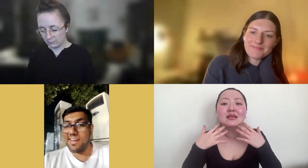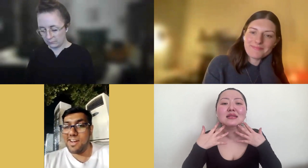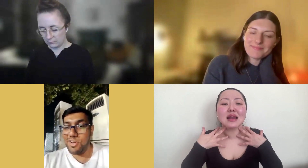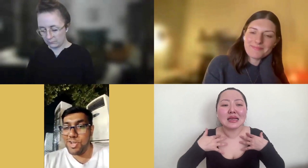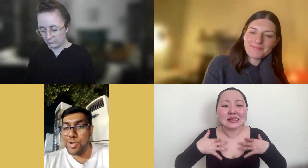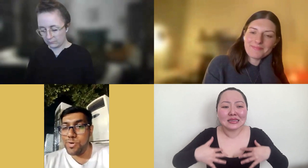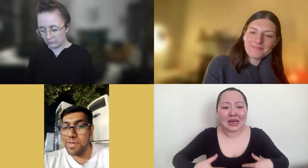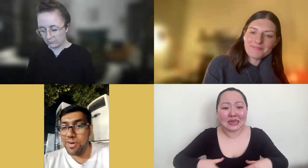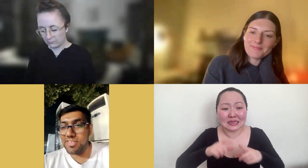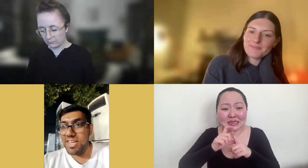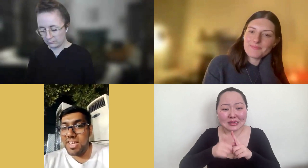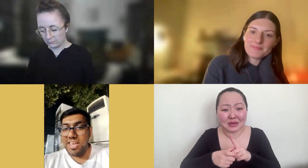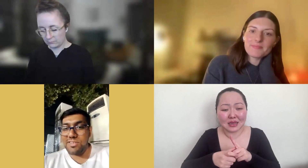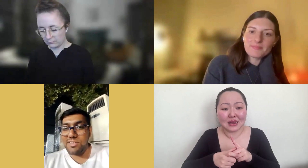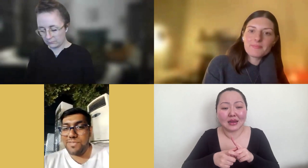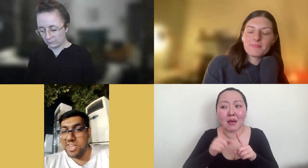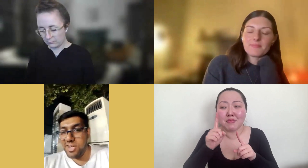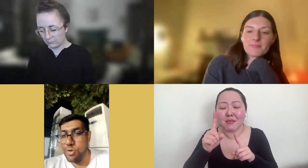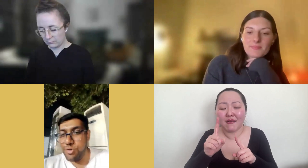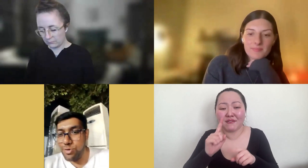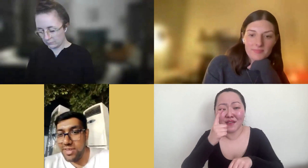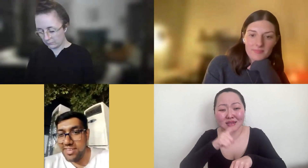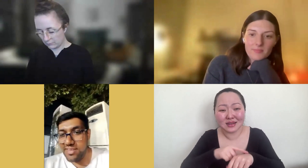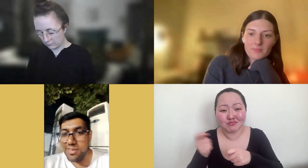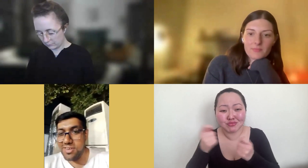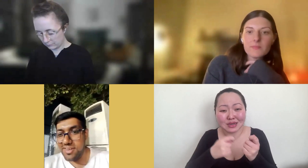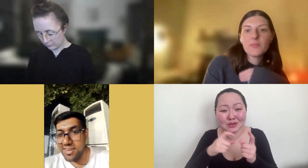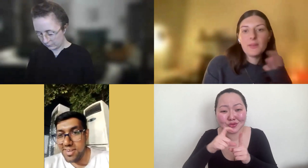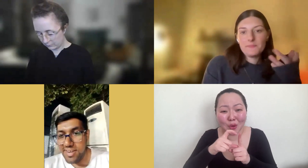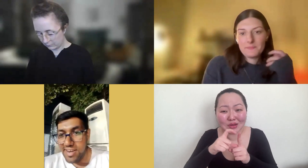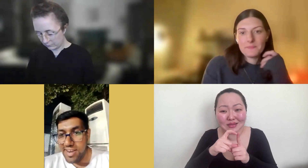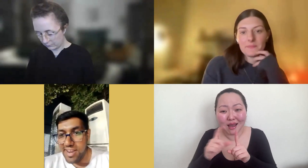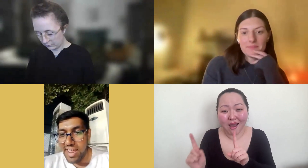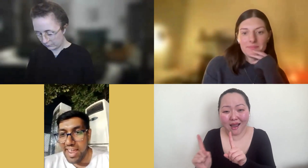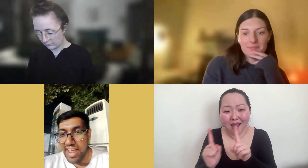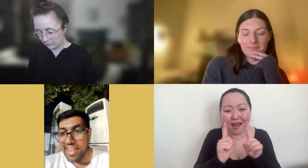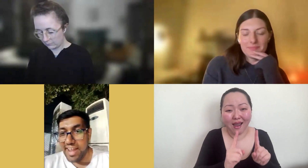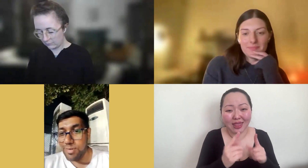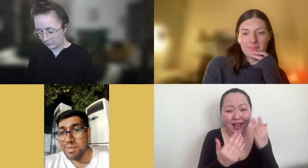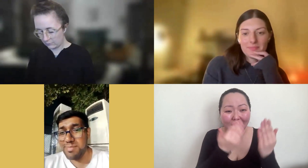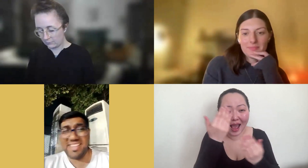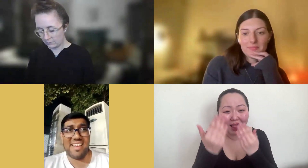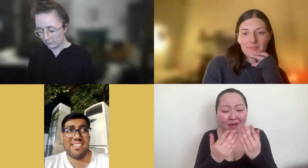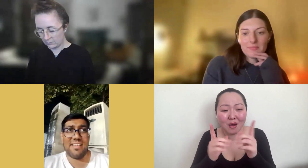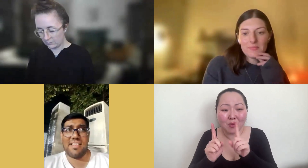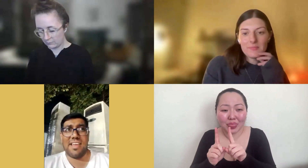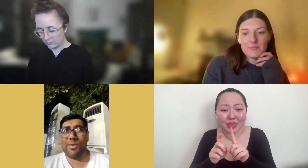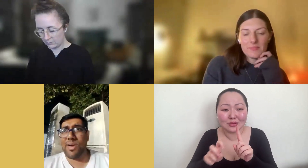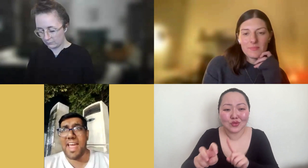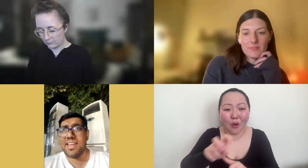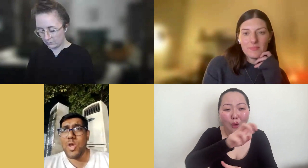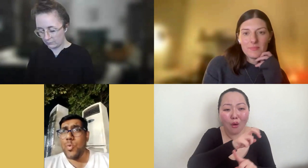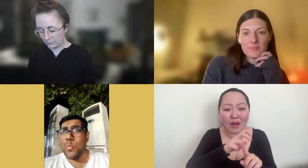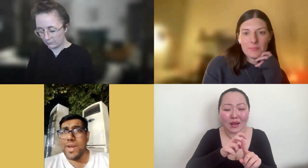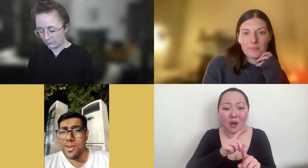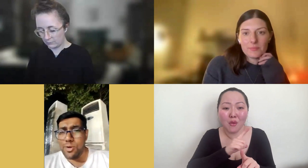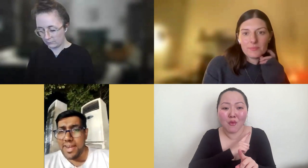take her around on a tour because his wheelchair could go through the exhibition. We didn't know